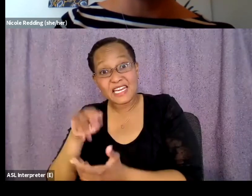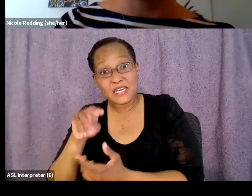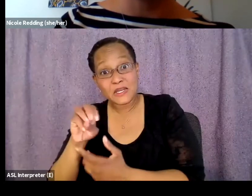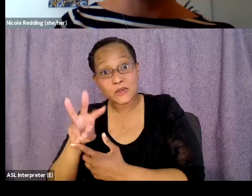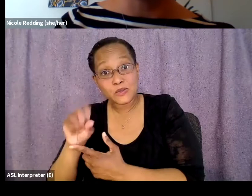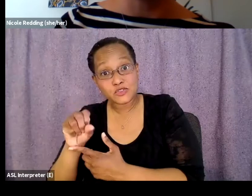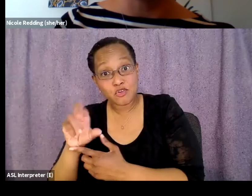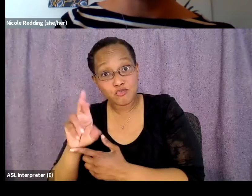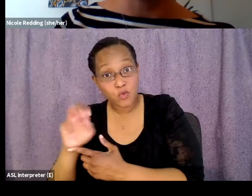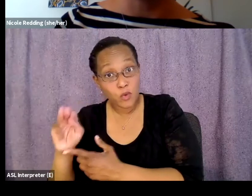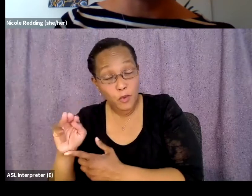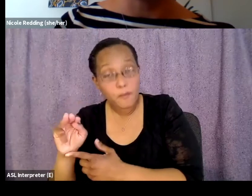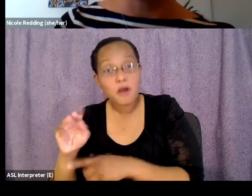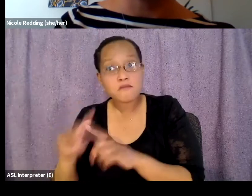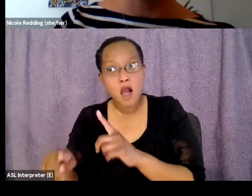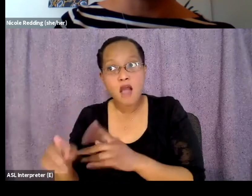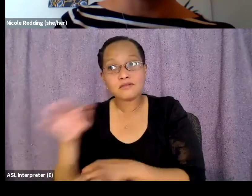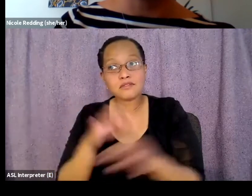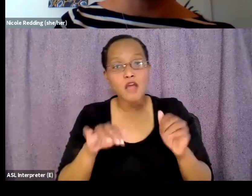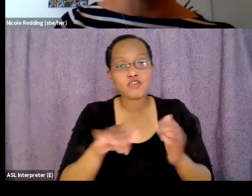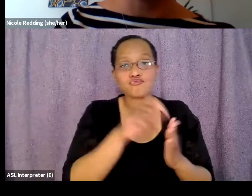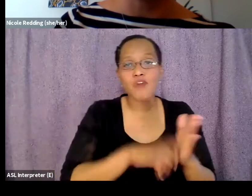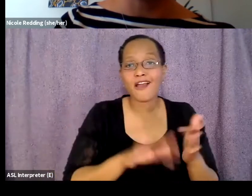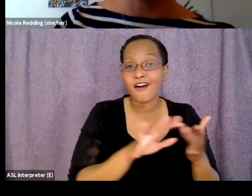surpassed any initial dream that I had for my own.